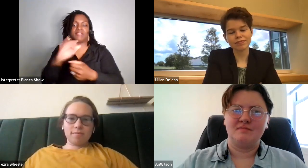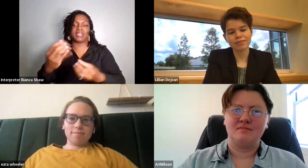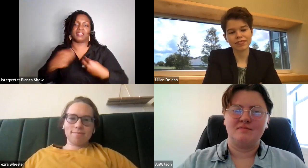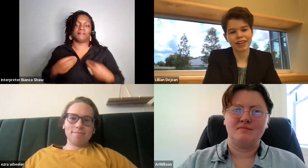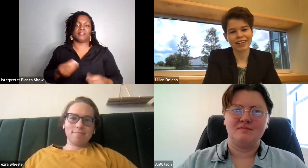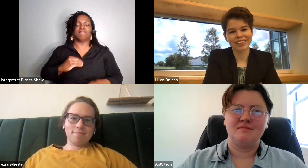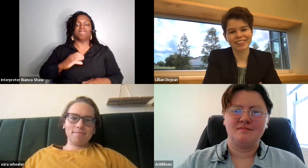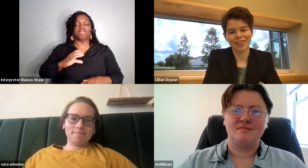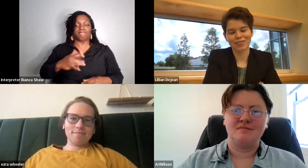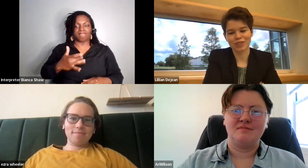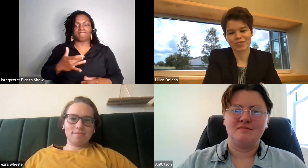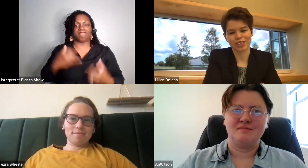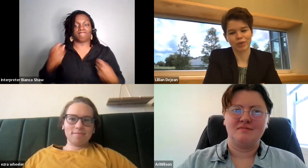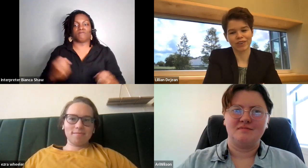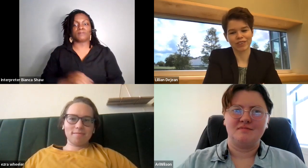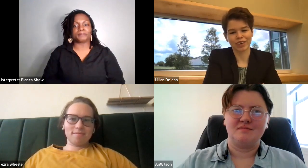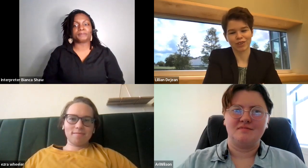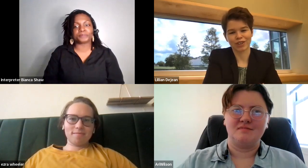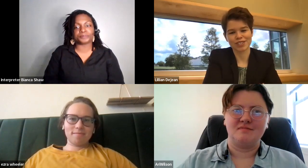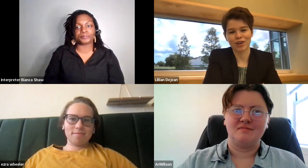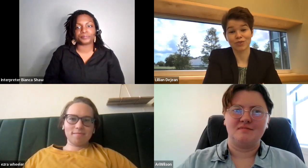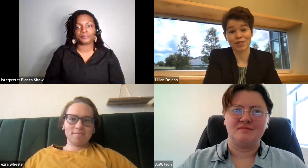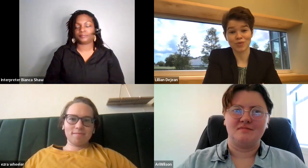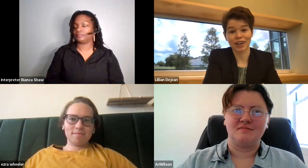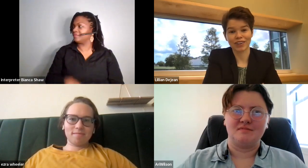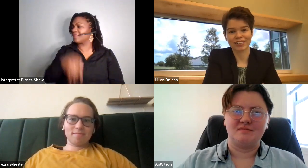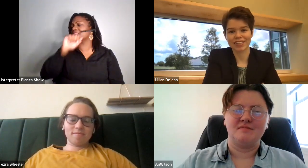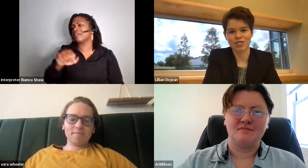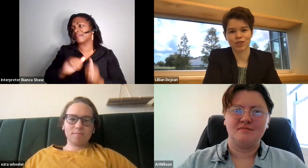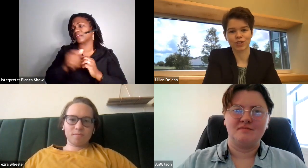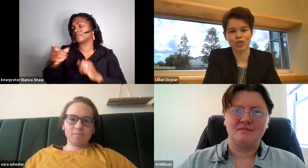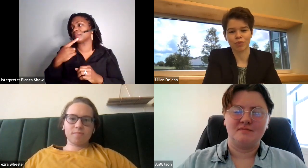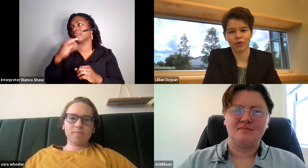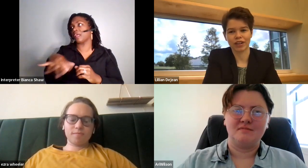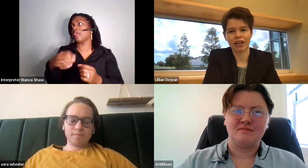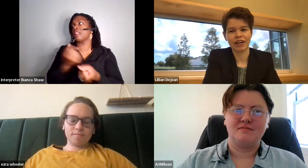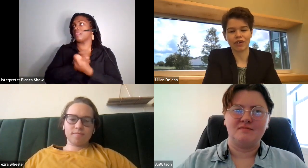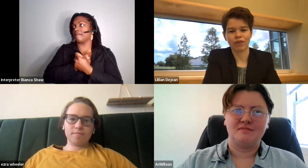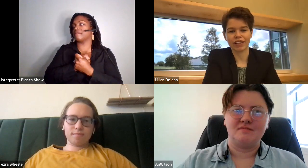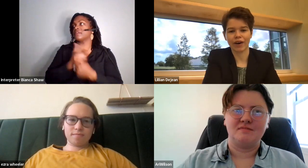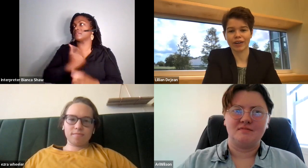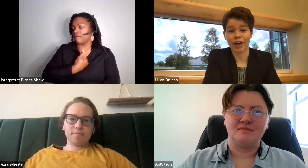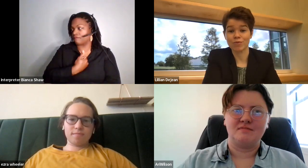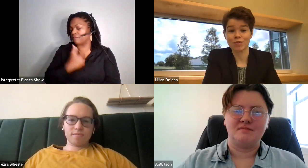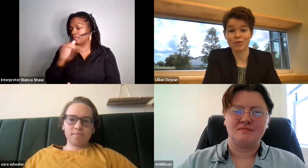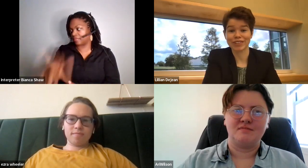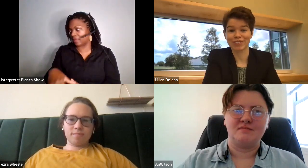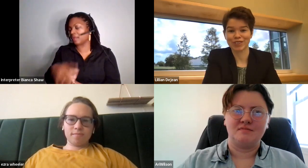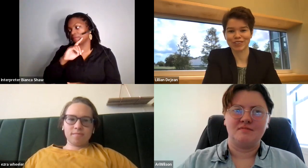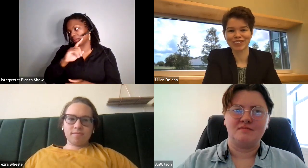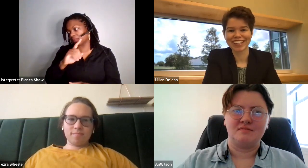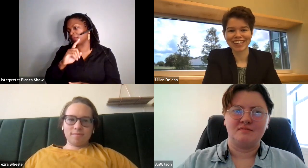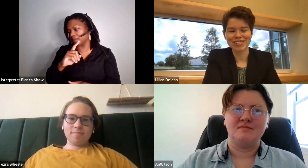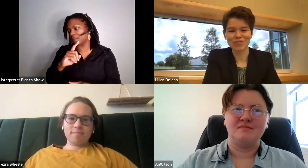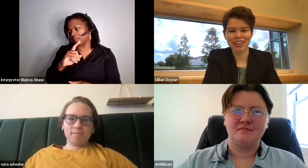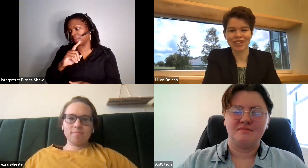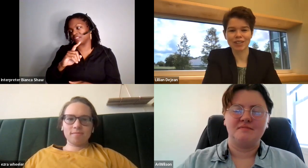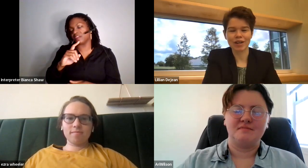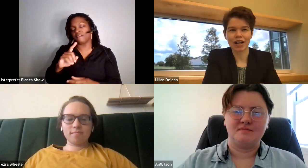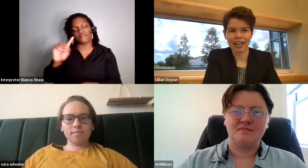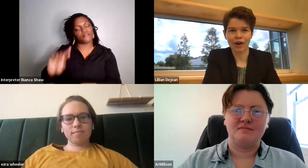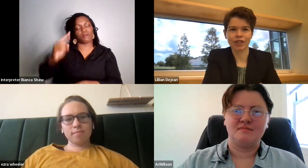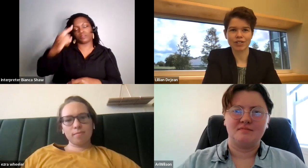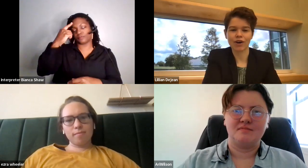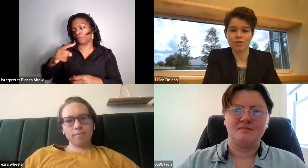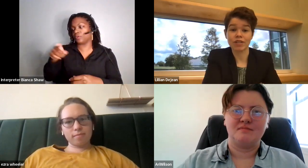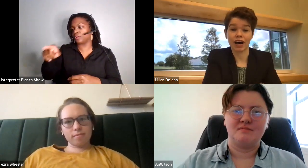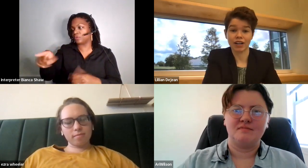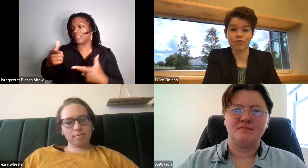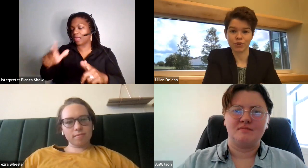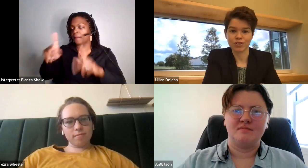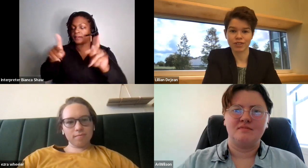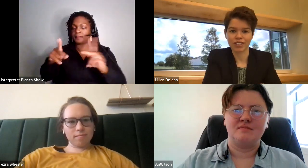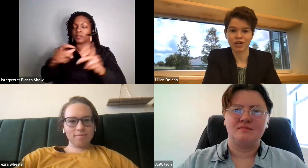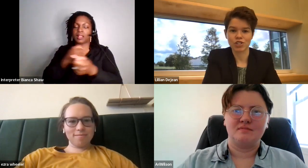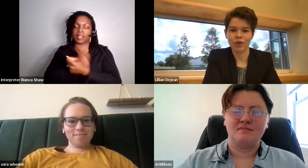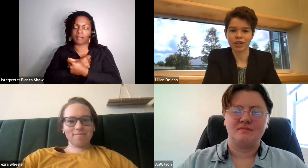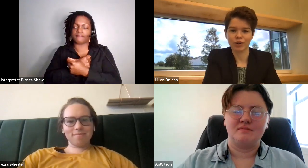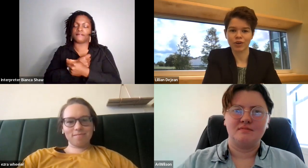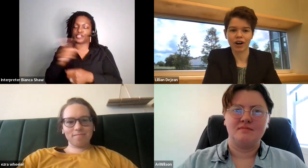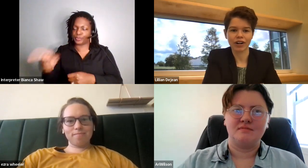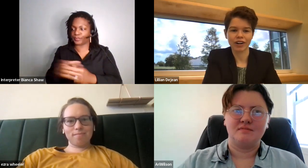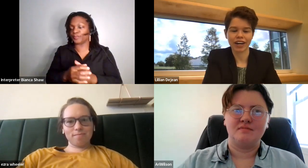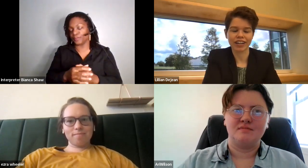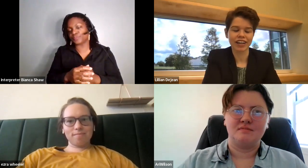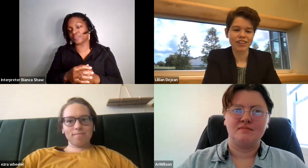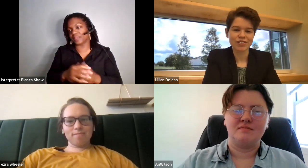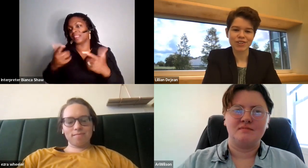I love what you said about loving yourself as Well, because that's such a huge component of allowing other people to love you is really allowing yourself to be unfiltered and showing who you are right?